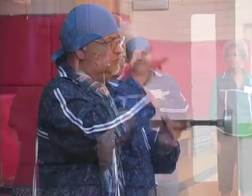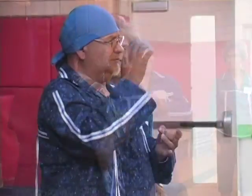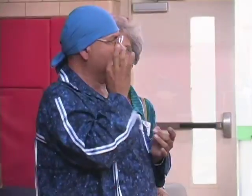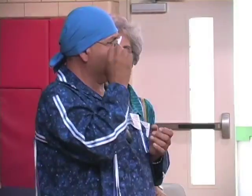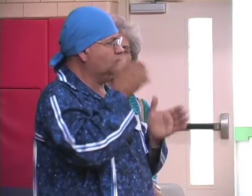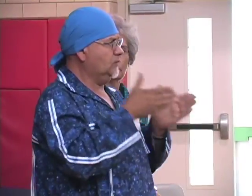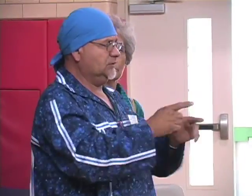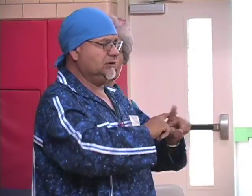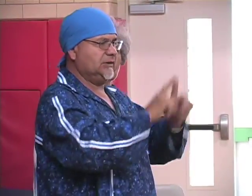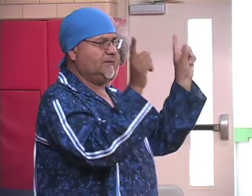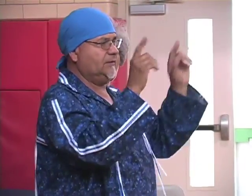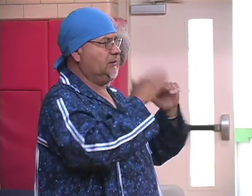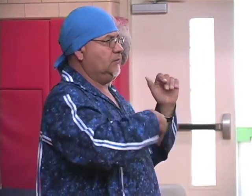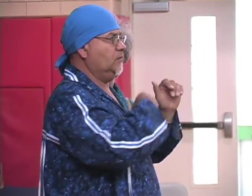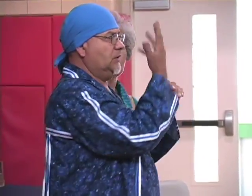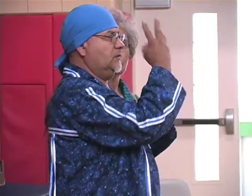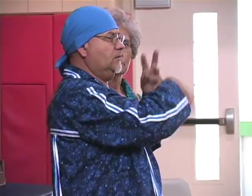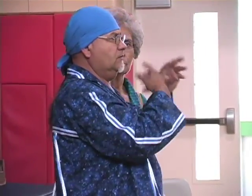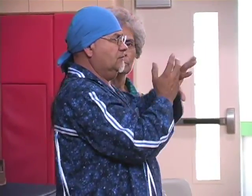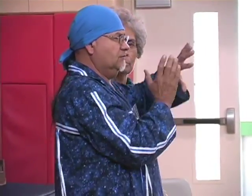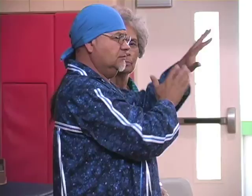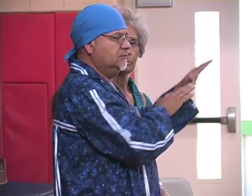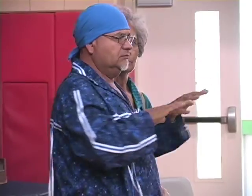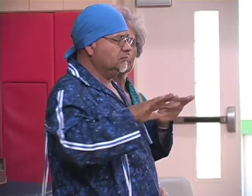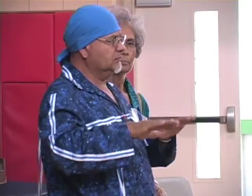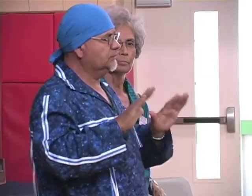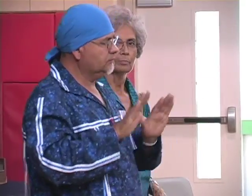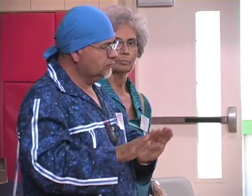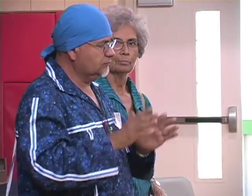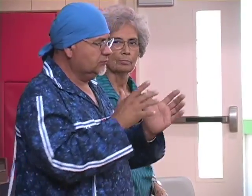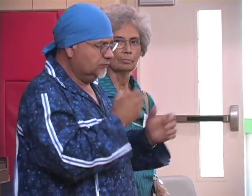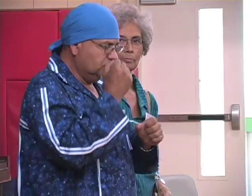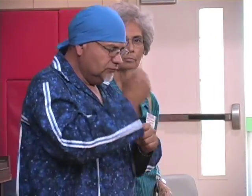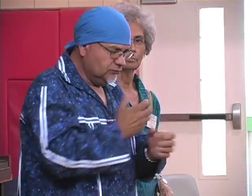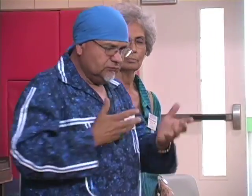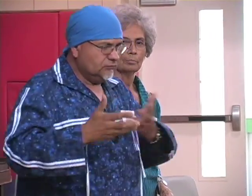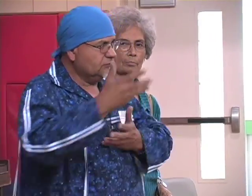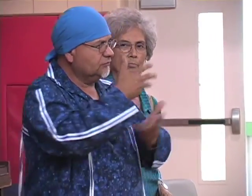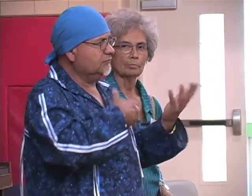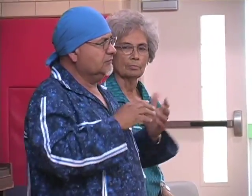Indians’ ways are different than white people’s ways. Just focus on Indian ways to interact with food more.